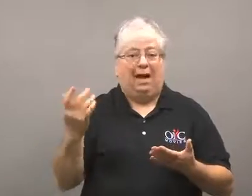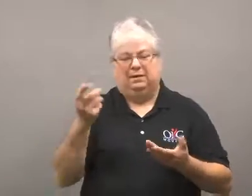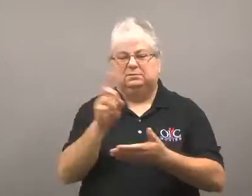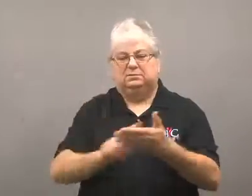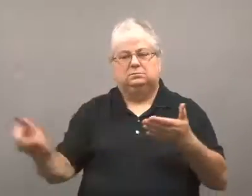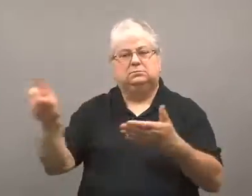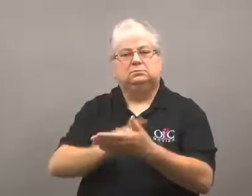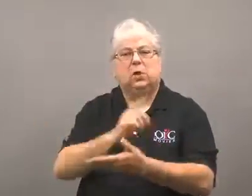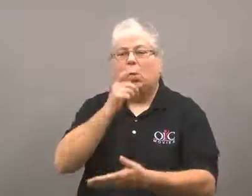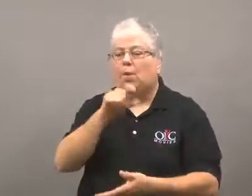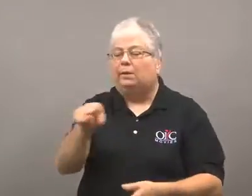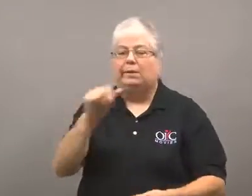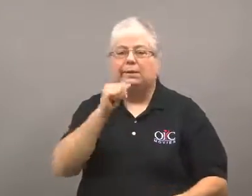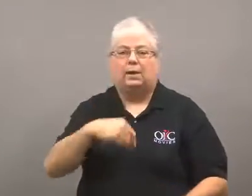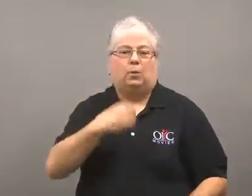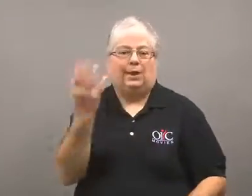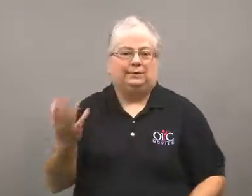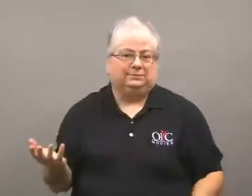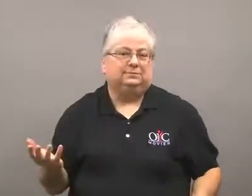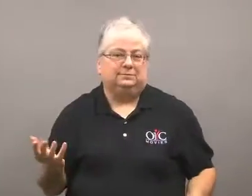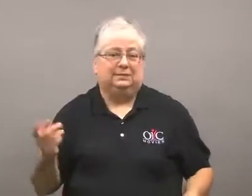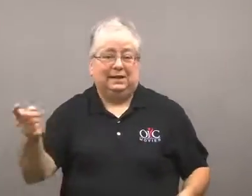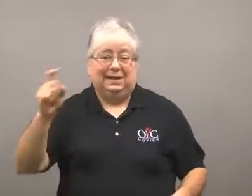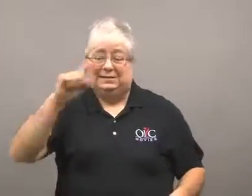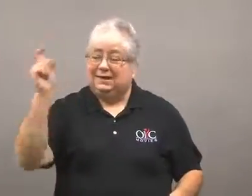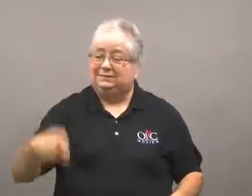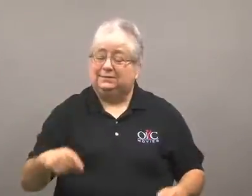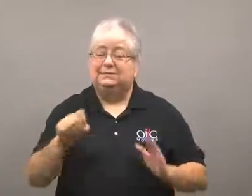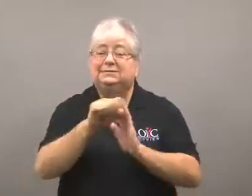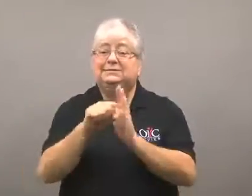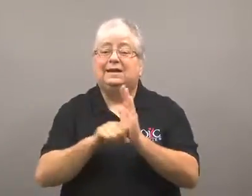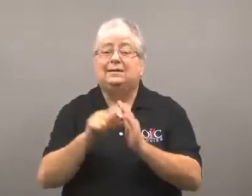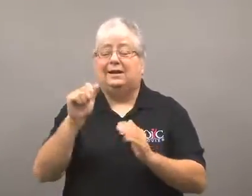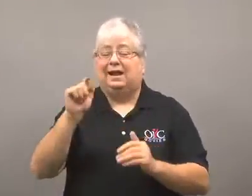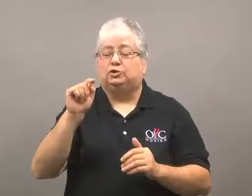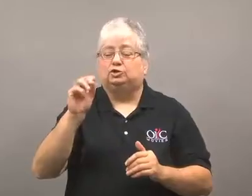It discriminated against minorities.